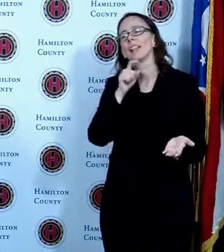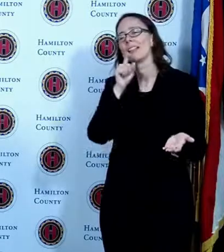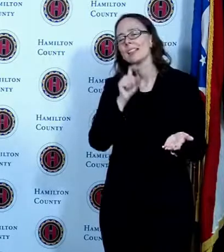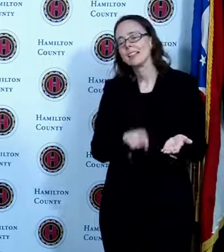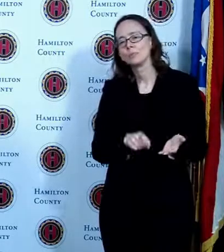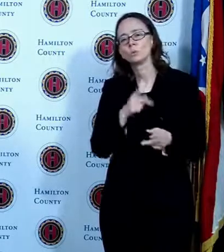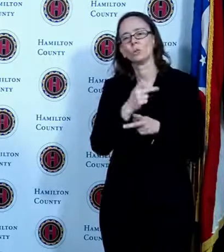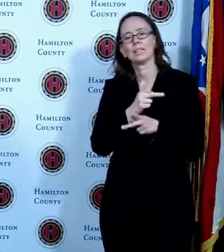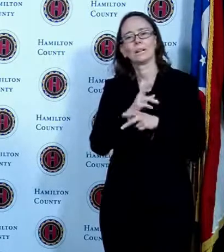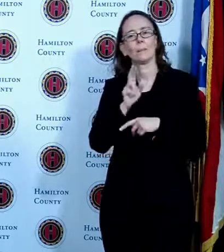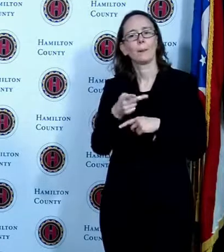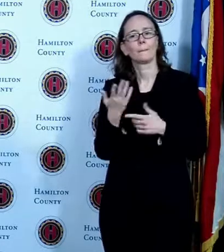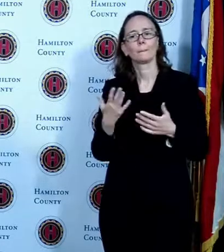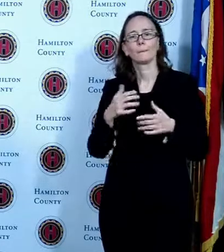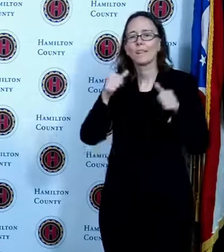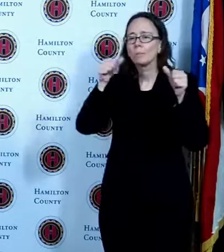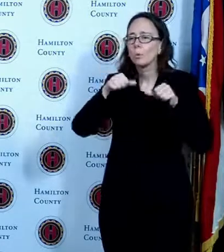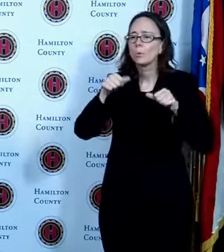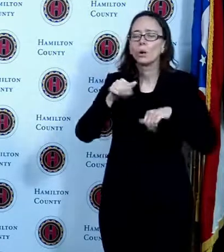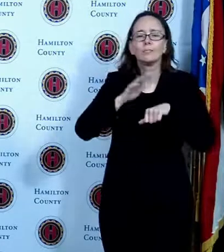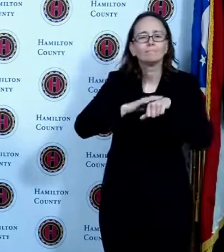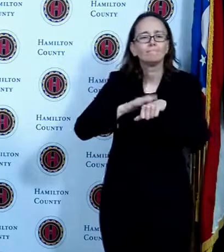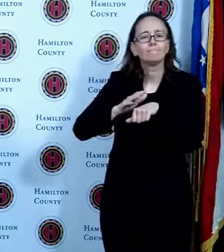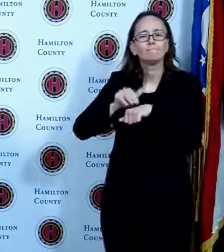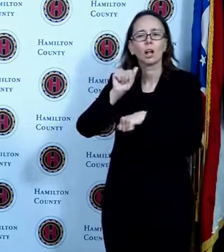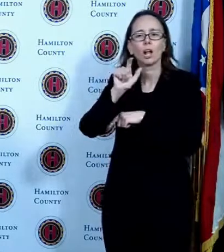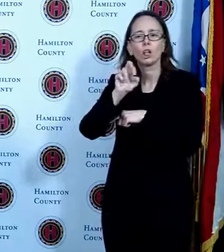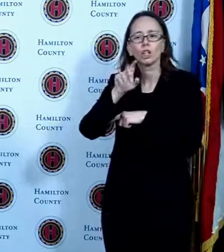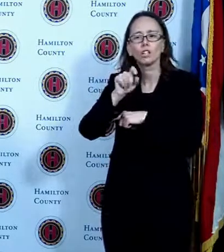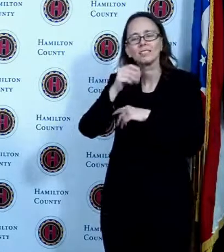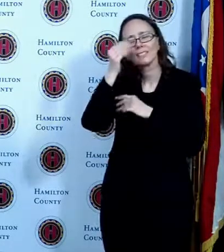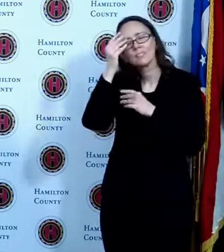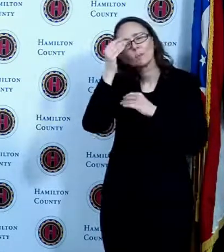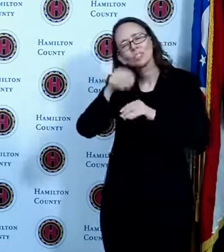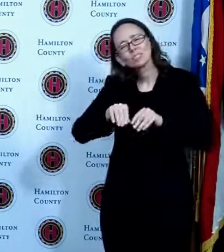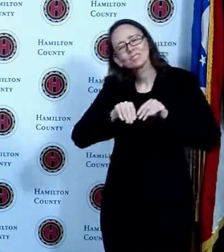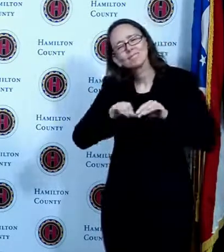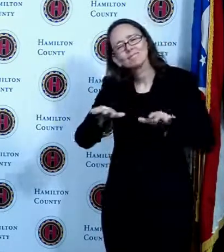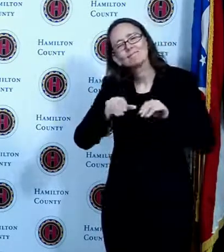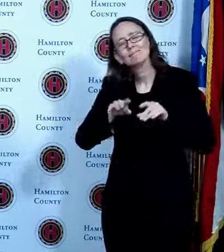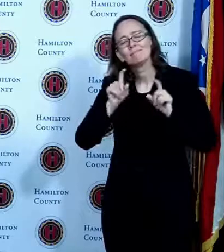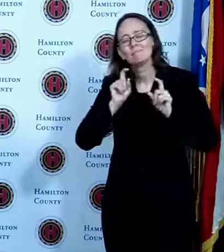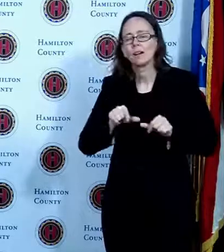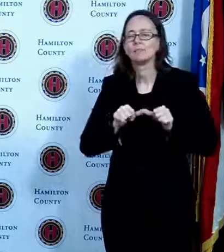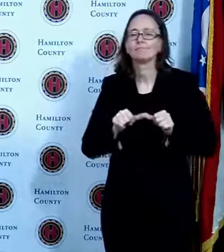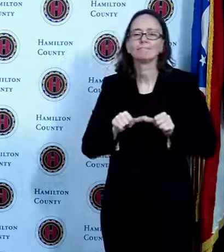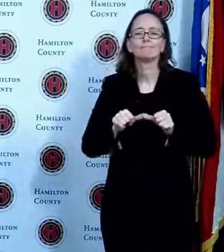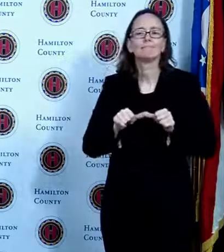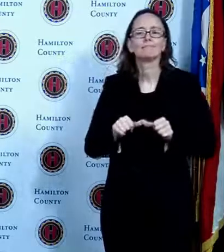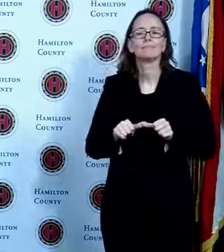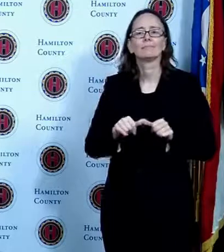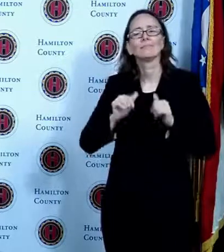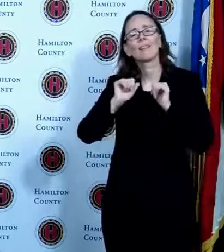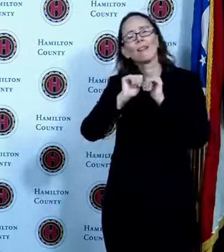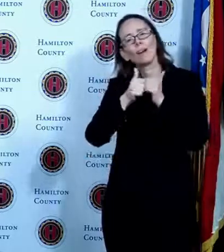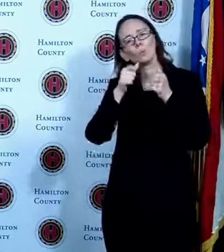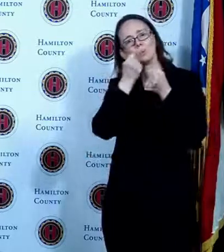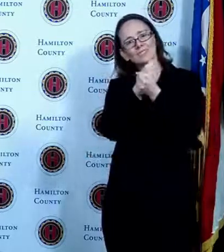community knows how to get help and how to save someone who is trying hard to